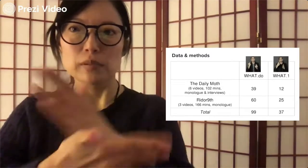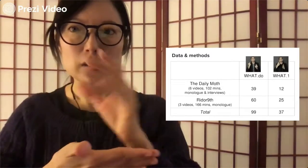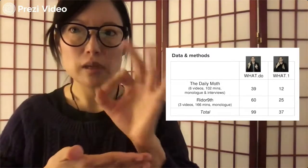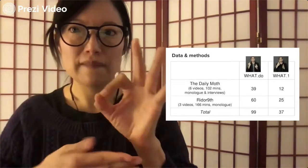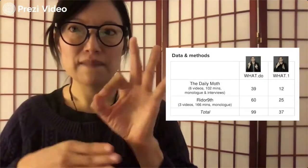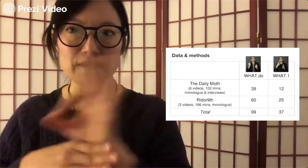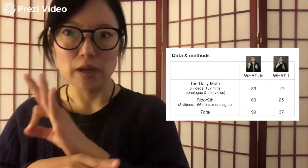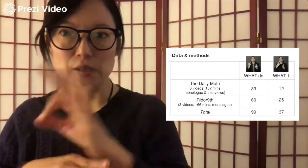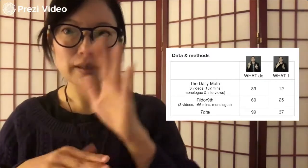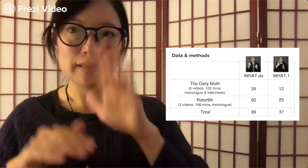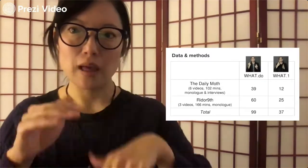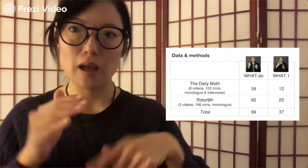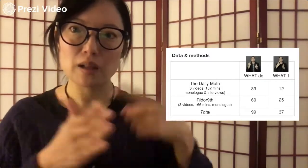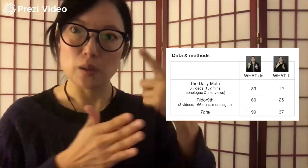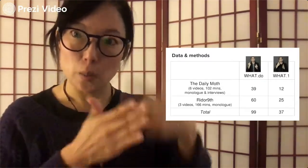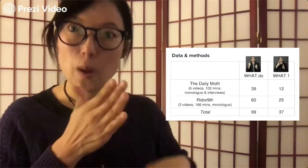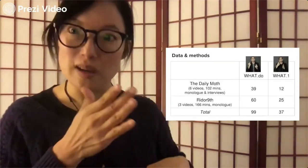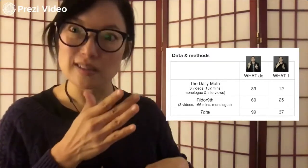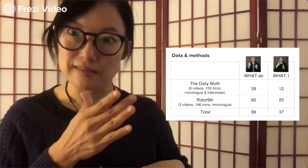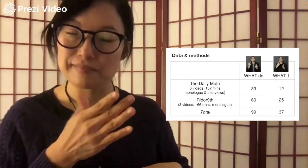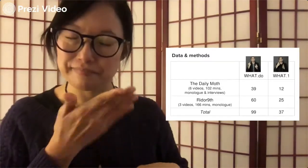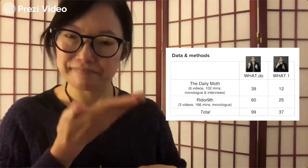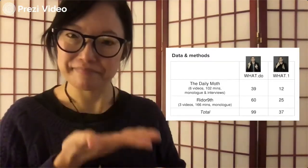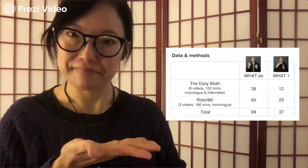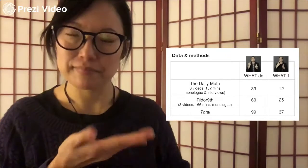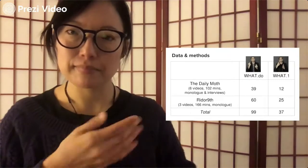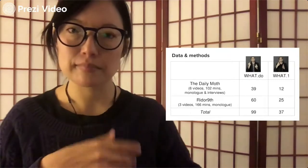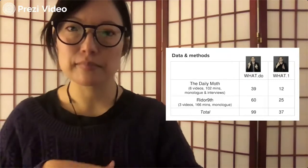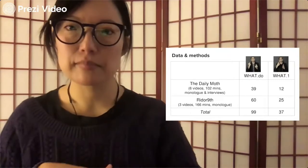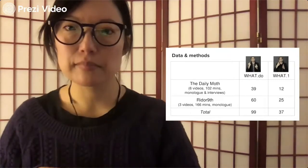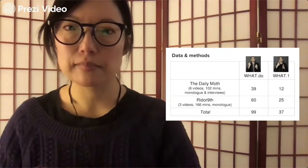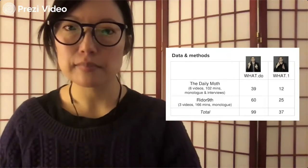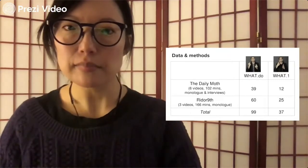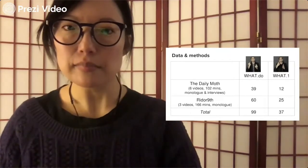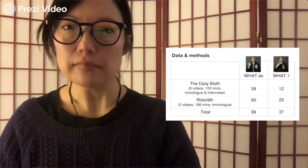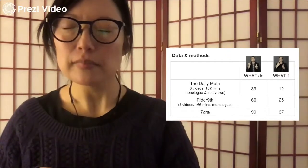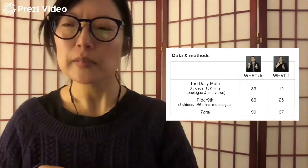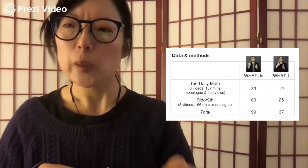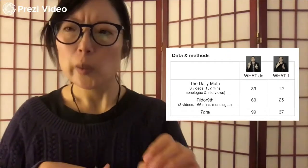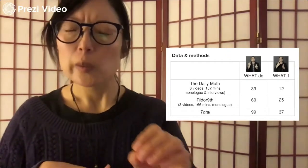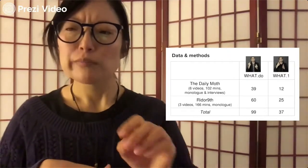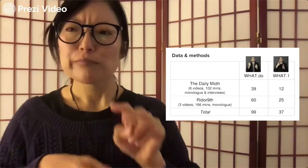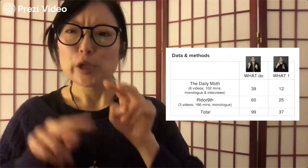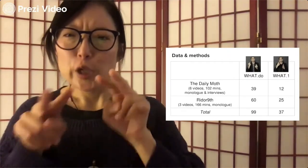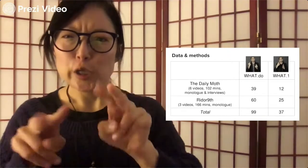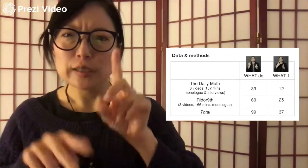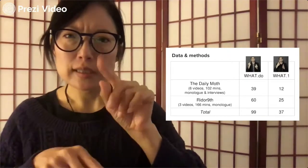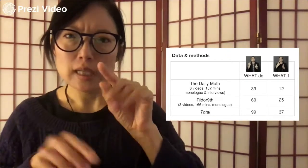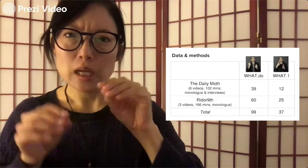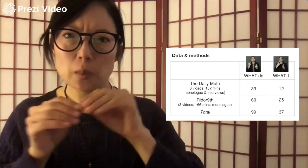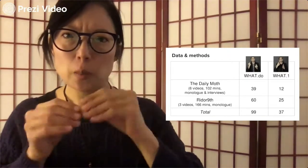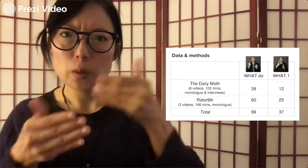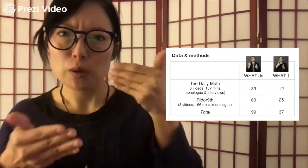continuum of functions compared to the WHAT.1 When we looked at